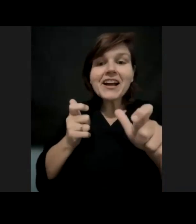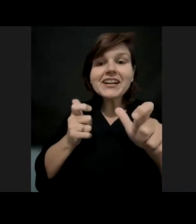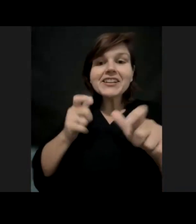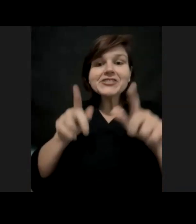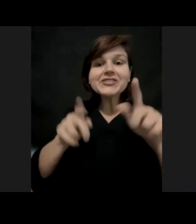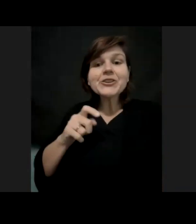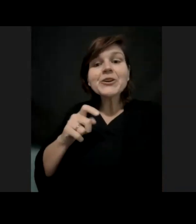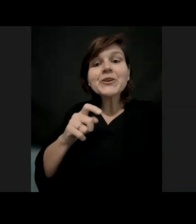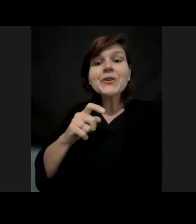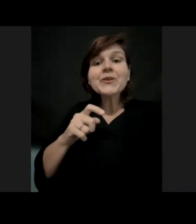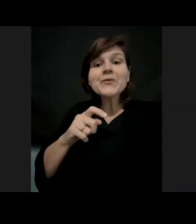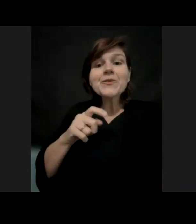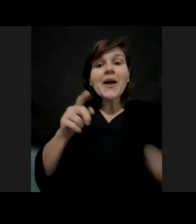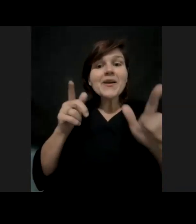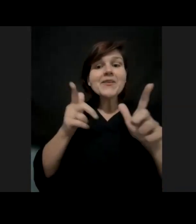Faster faster, run, run, run!